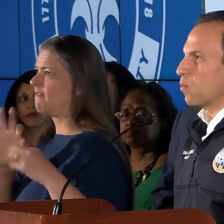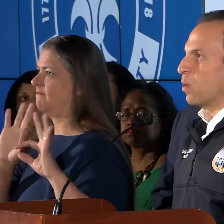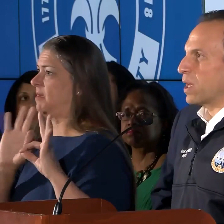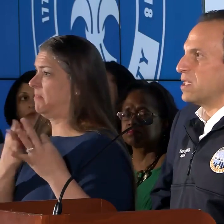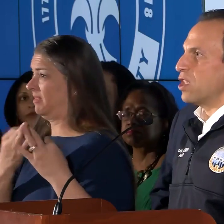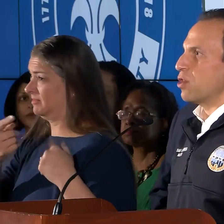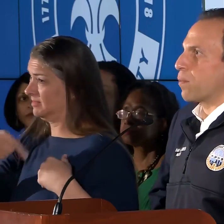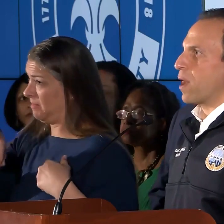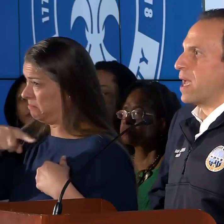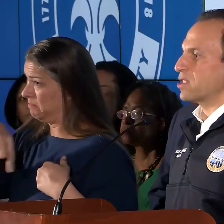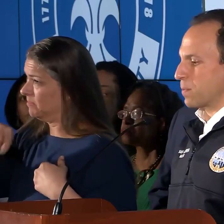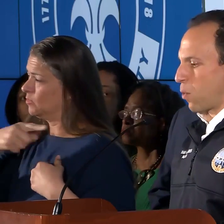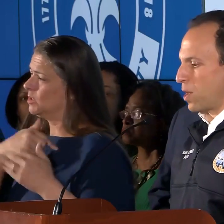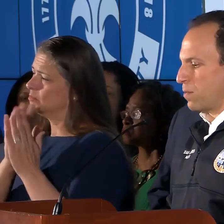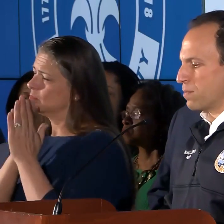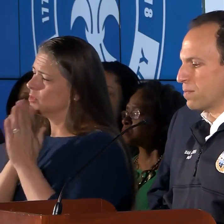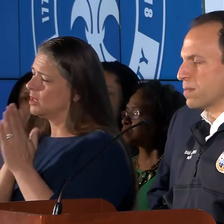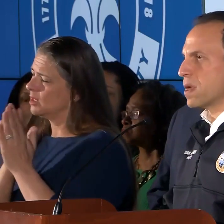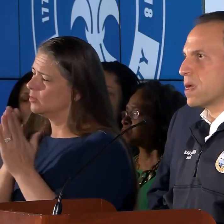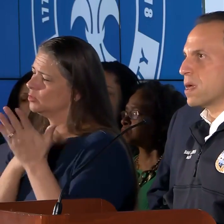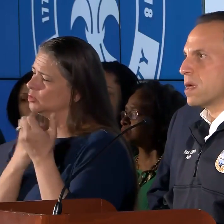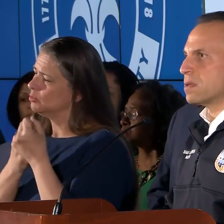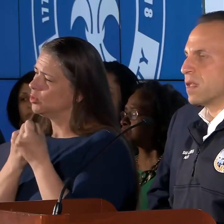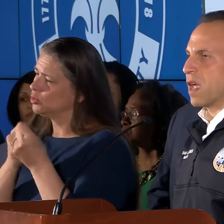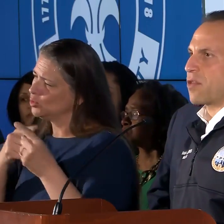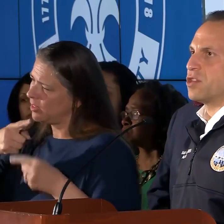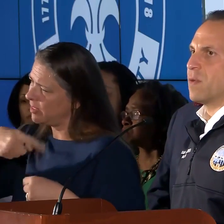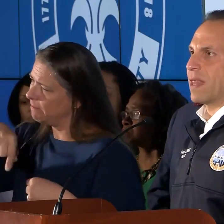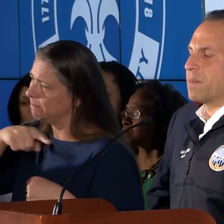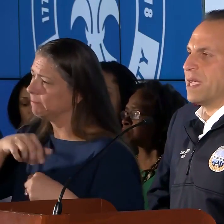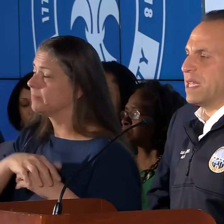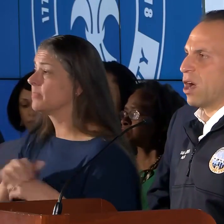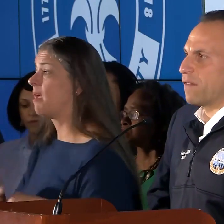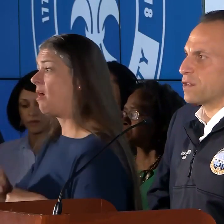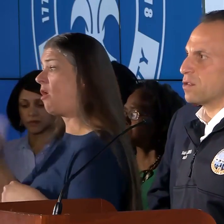We will continue to pray and support you to the other two L N P D officers